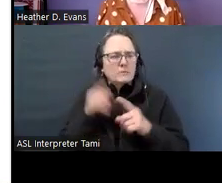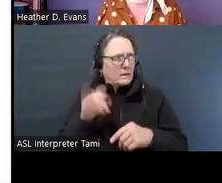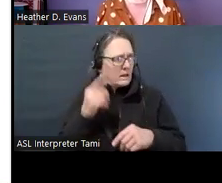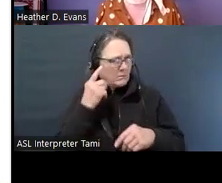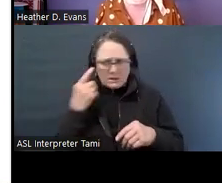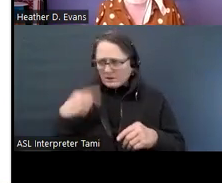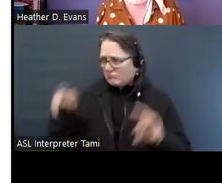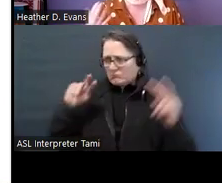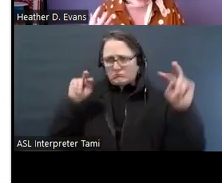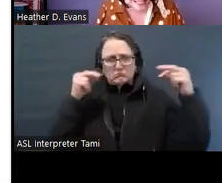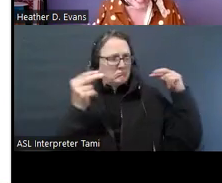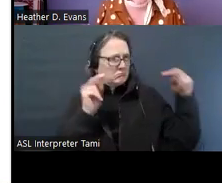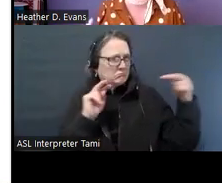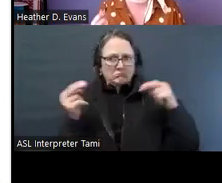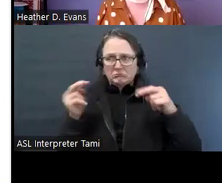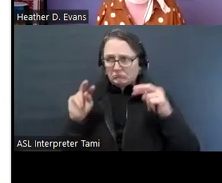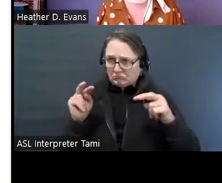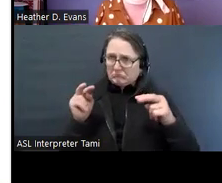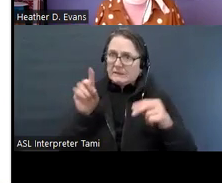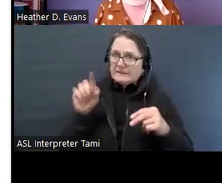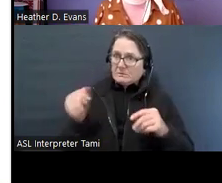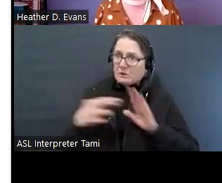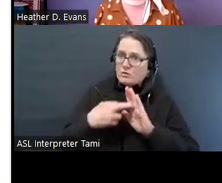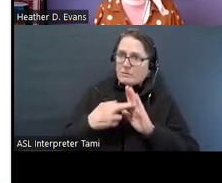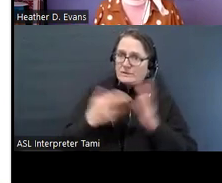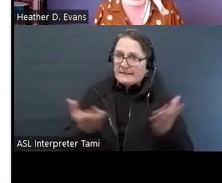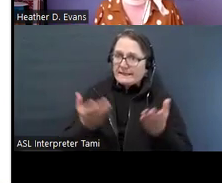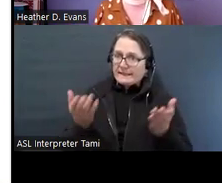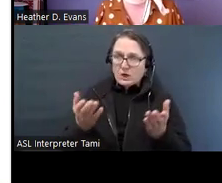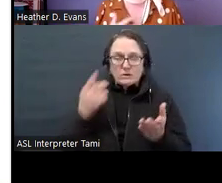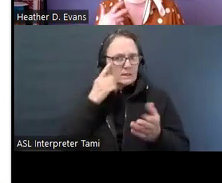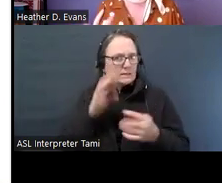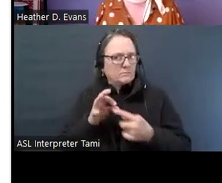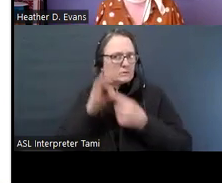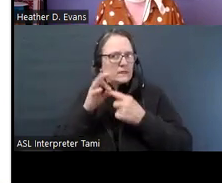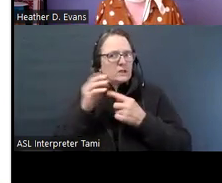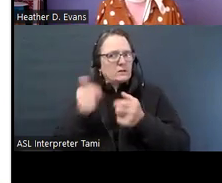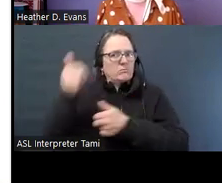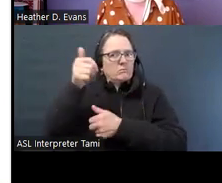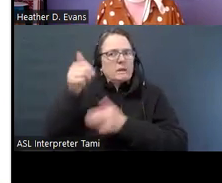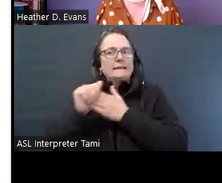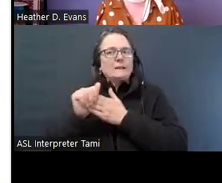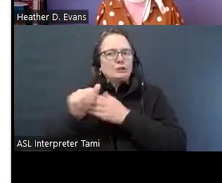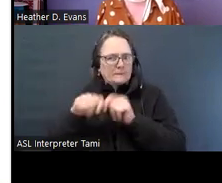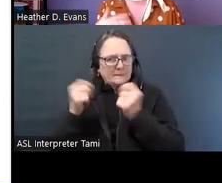in your workplace, particularly, in your leadership teams. Make sure and include disability